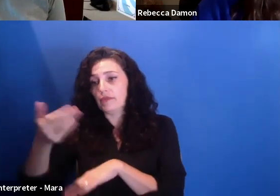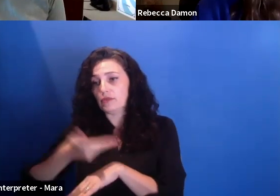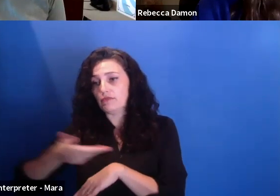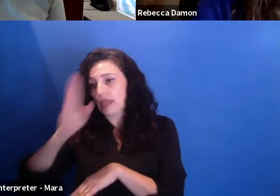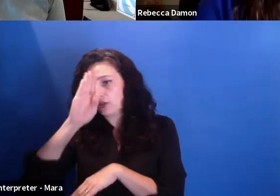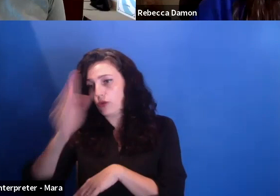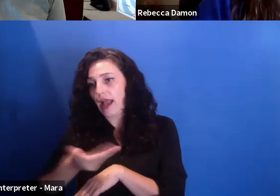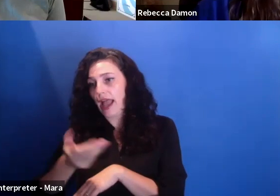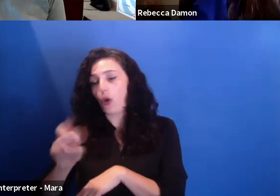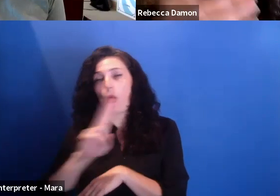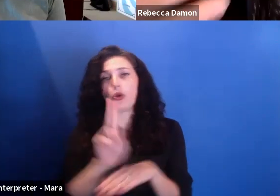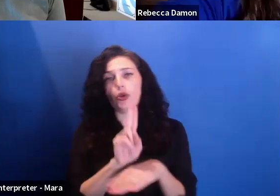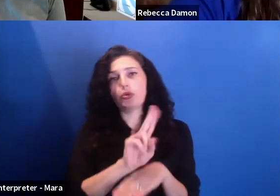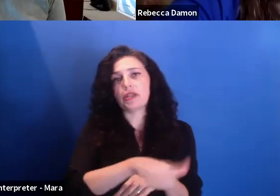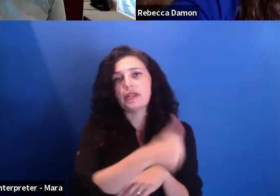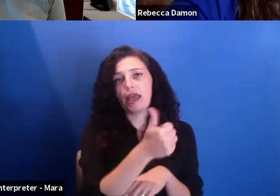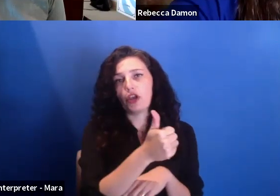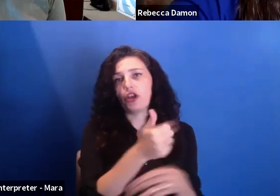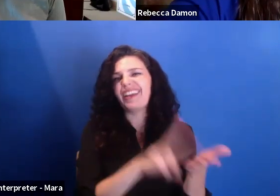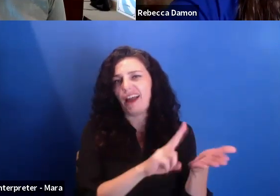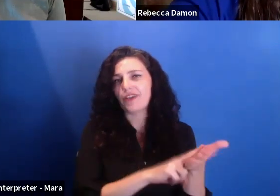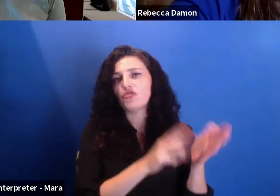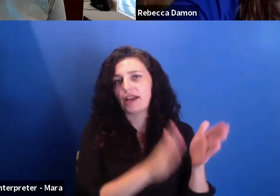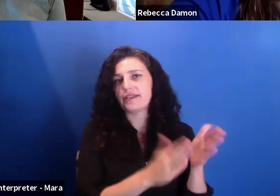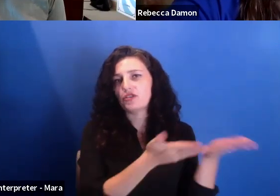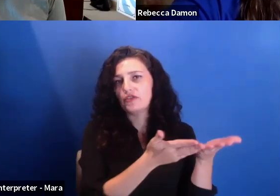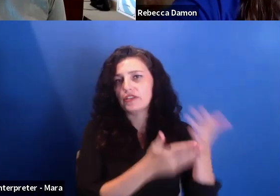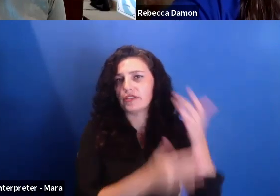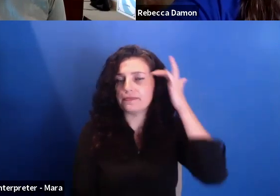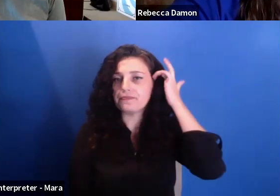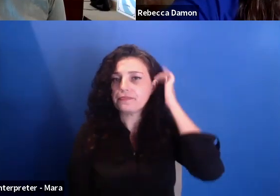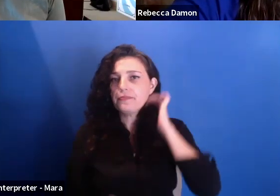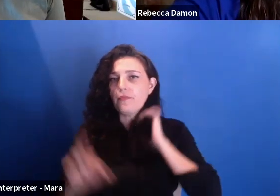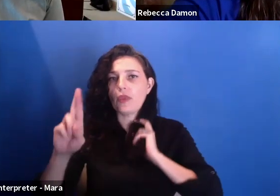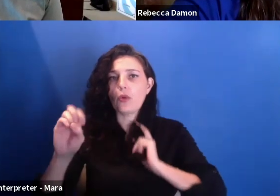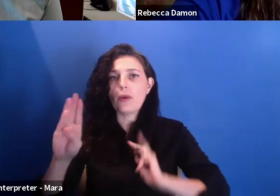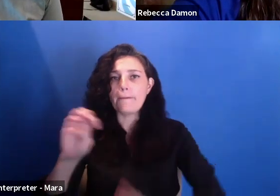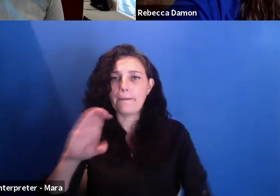Great, we have a question about indie producers that are not part of the AMPTP.